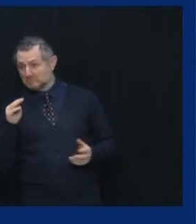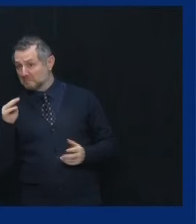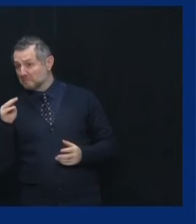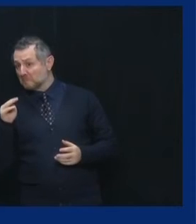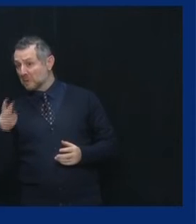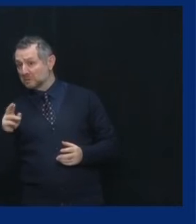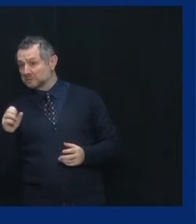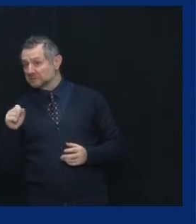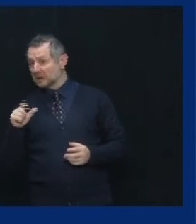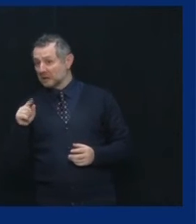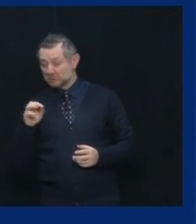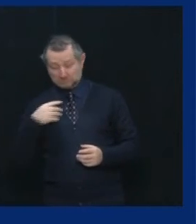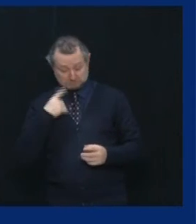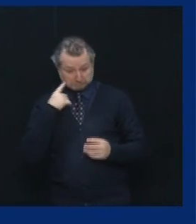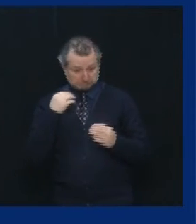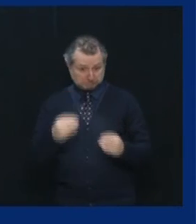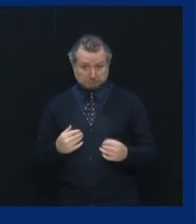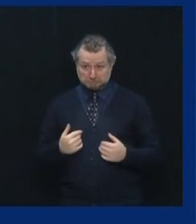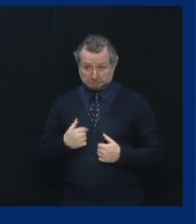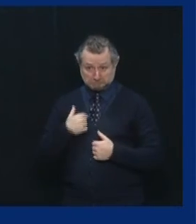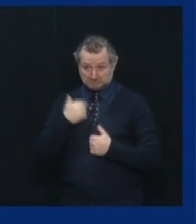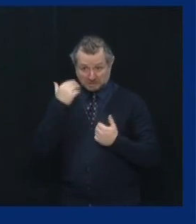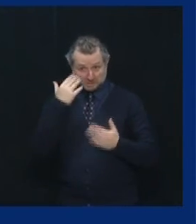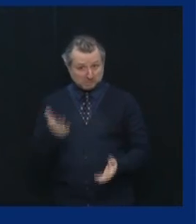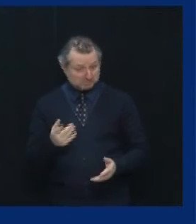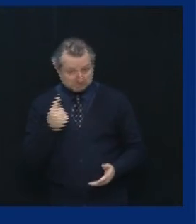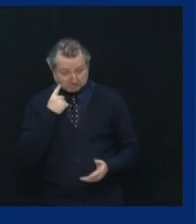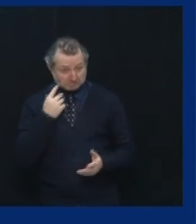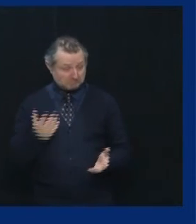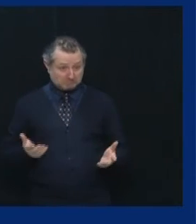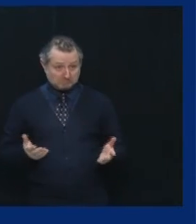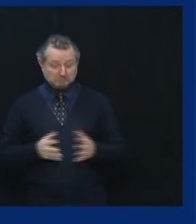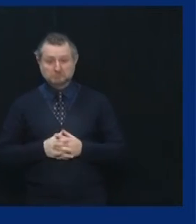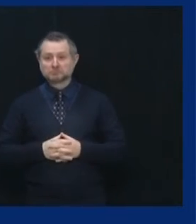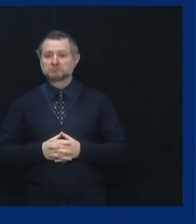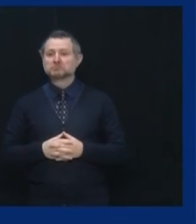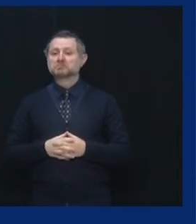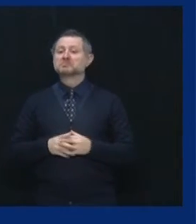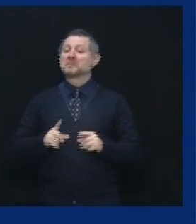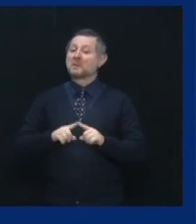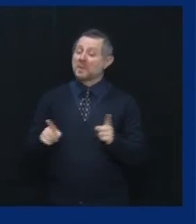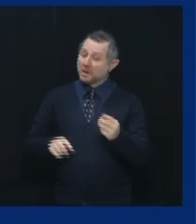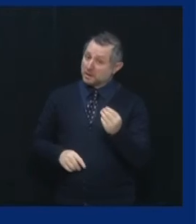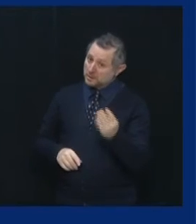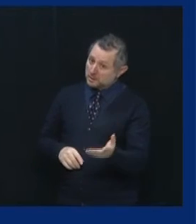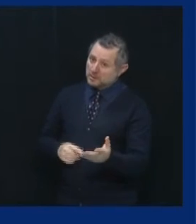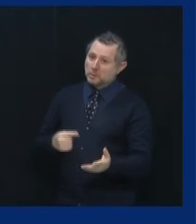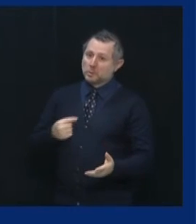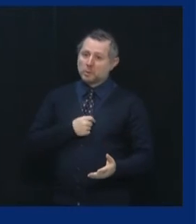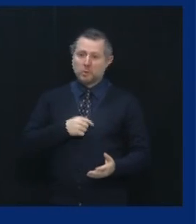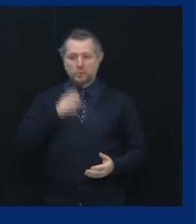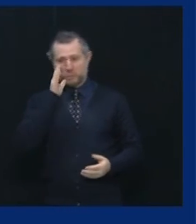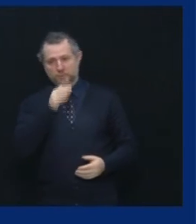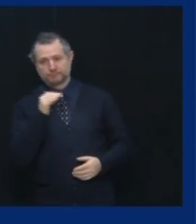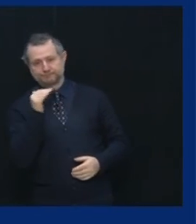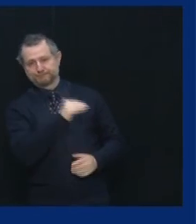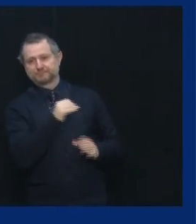HAVE HEARD NOTHING ABOUT THAT,